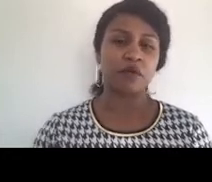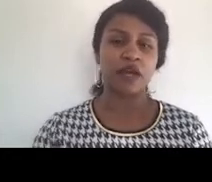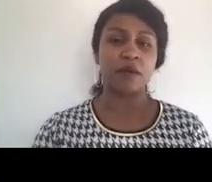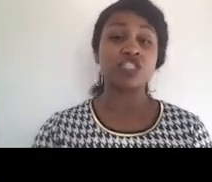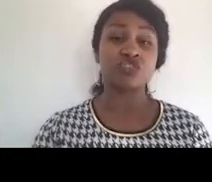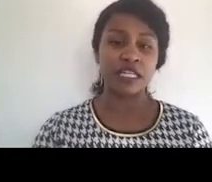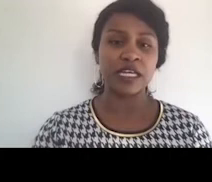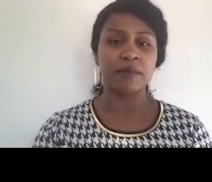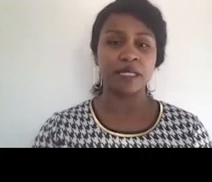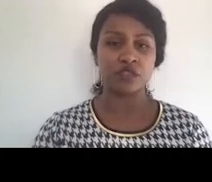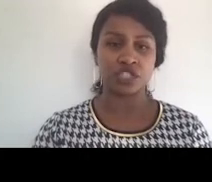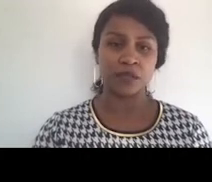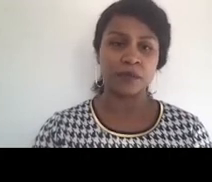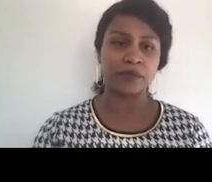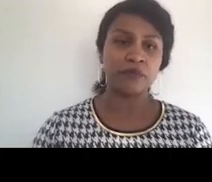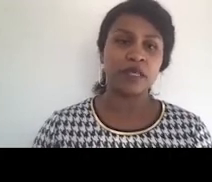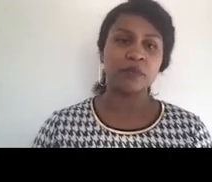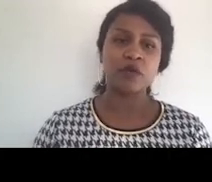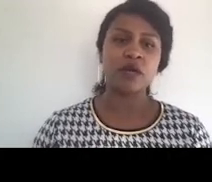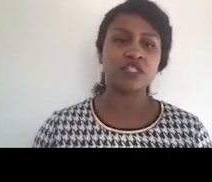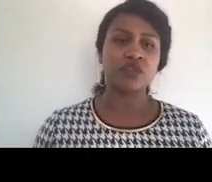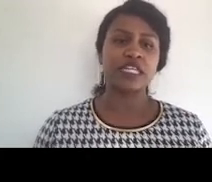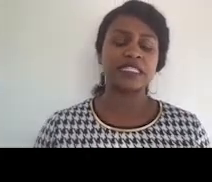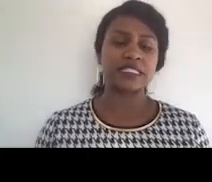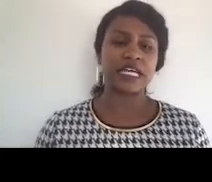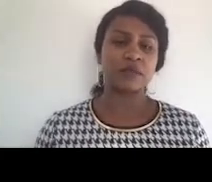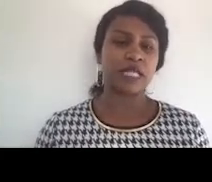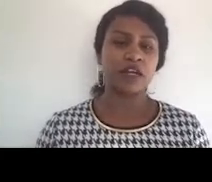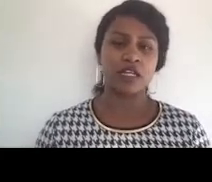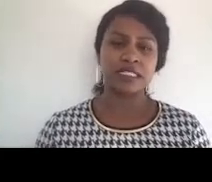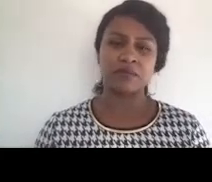Program are training and mentorship. The program was created and designed with Black artists in